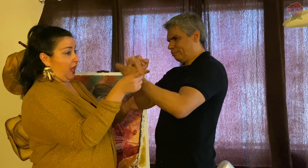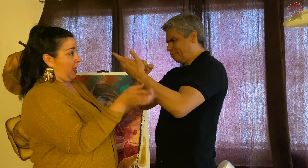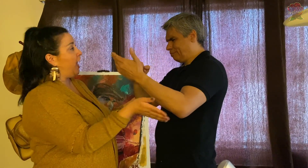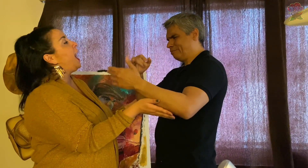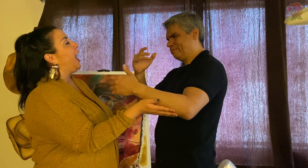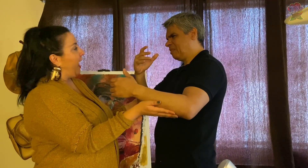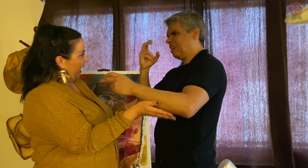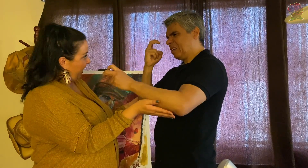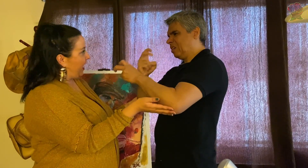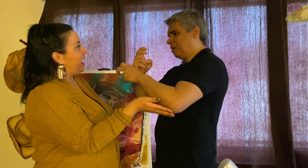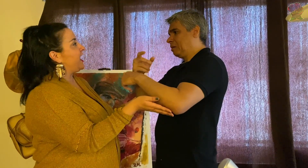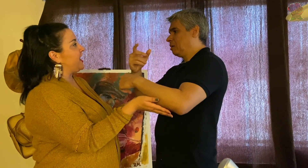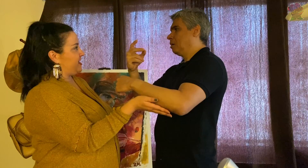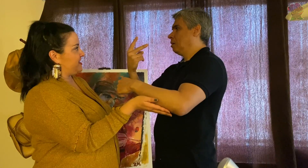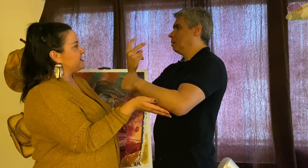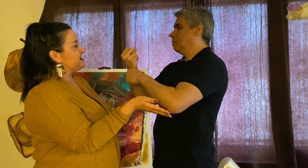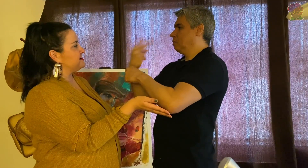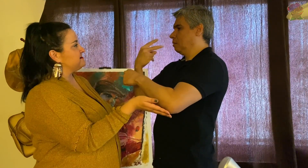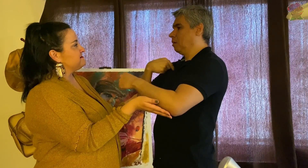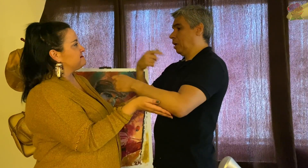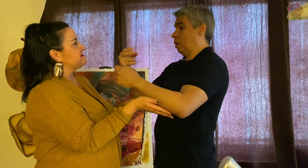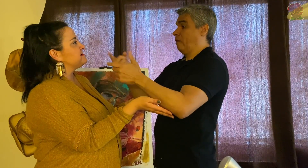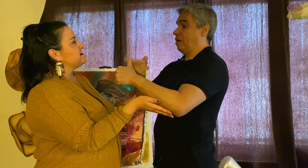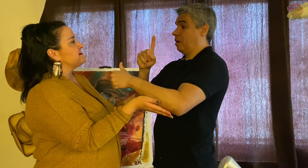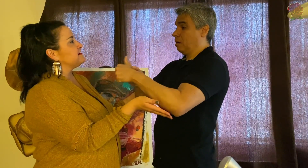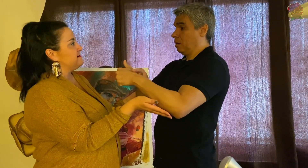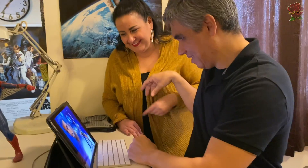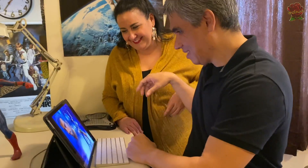I got it for the first time two years ago.